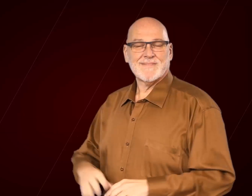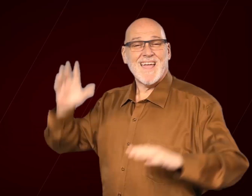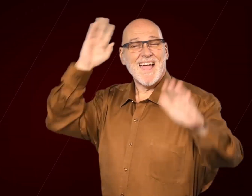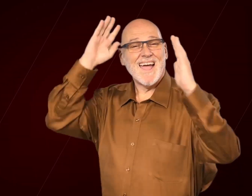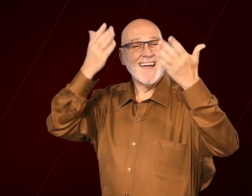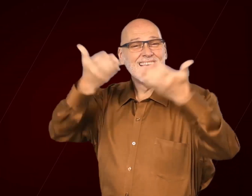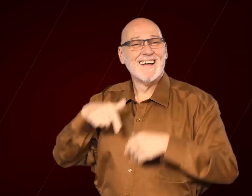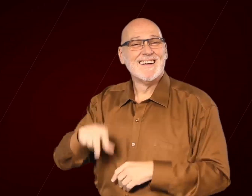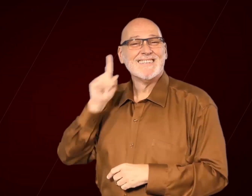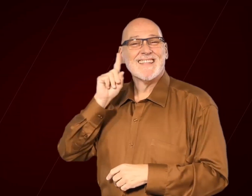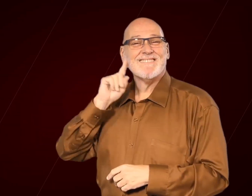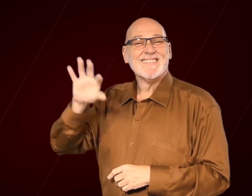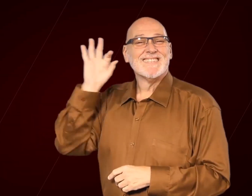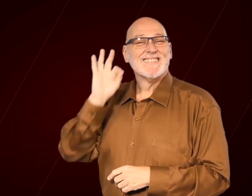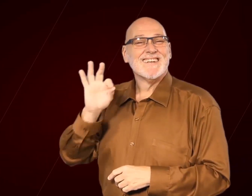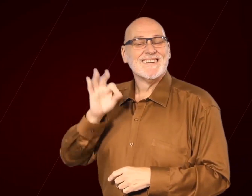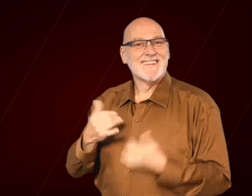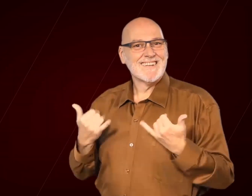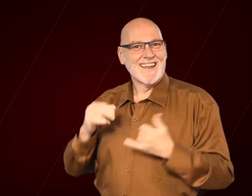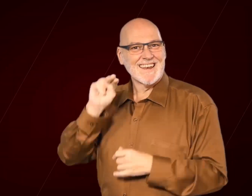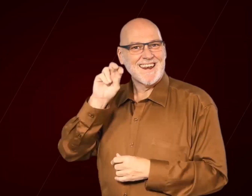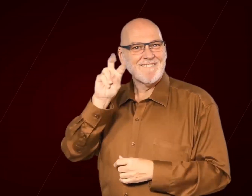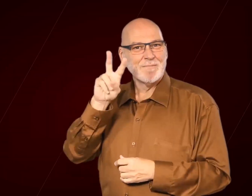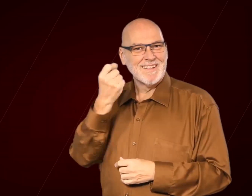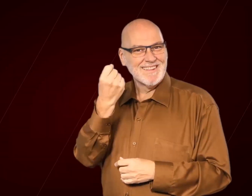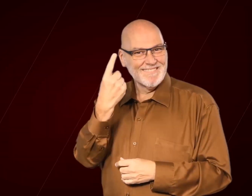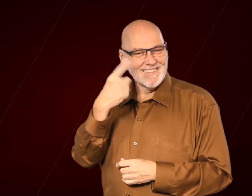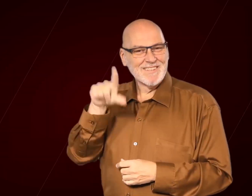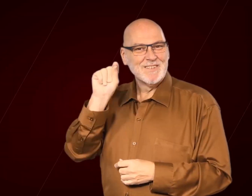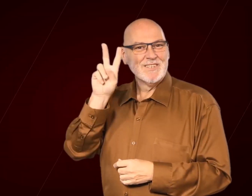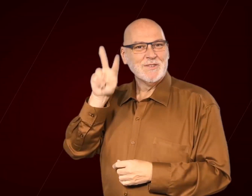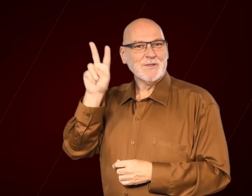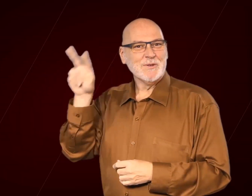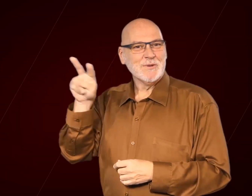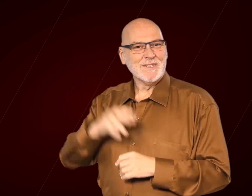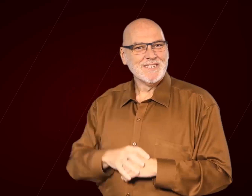[ANSELMO]: Hello! This is DeafDots, 11 November 2022.